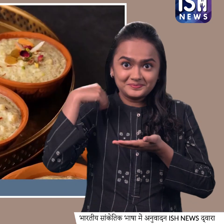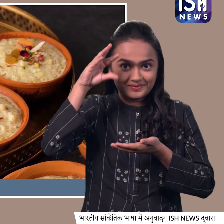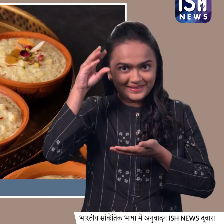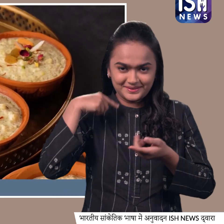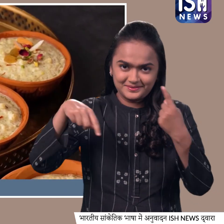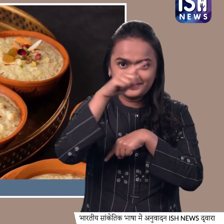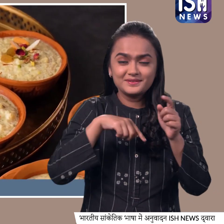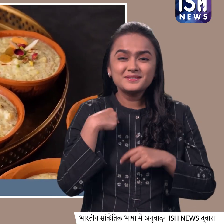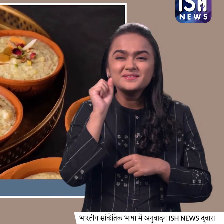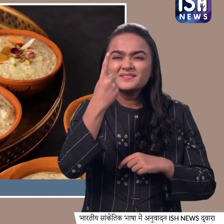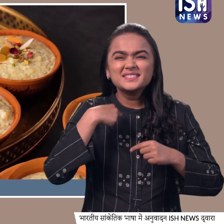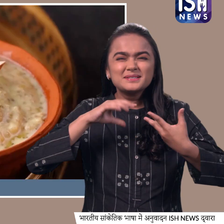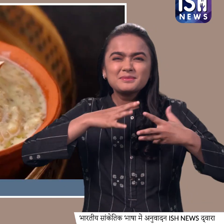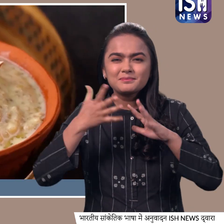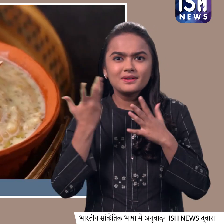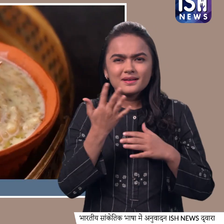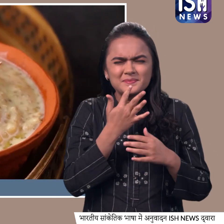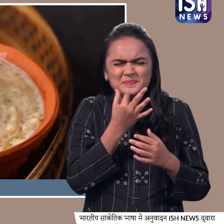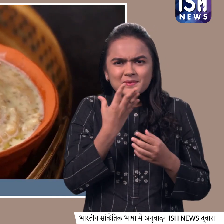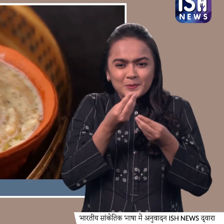First we will make a very tasty and creamy Kheer.